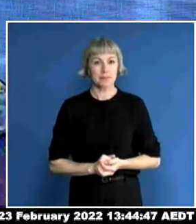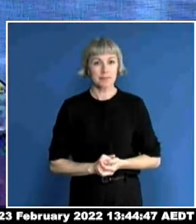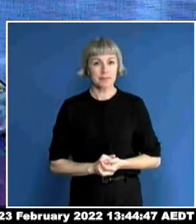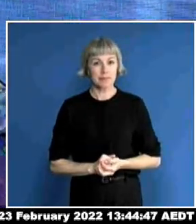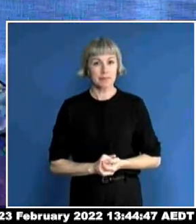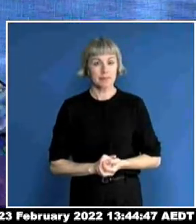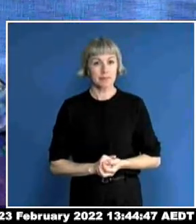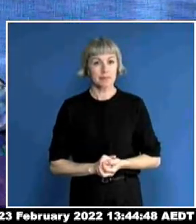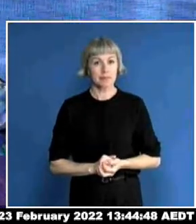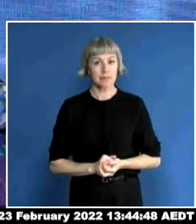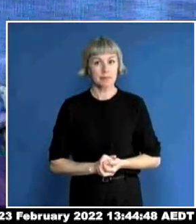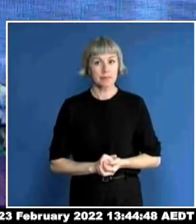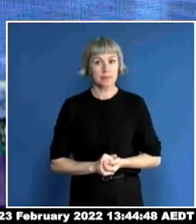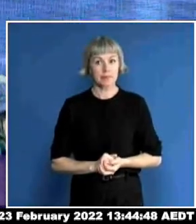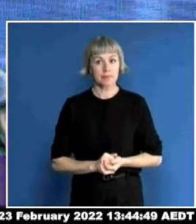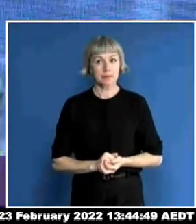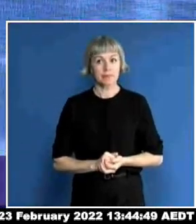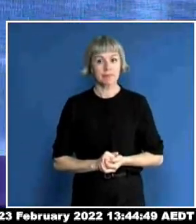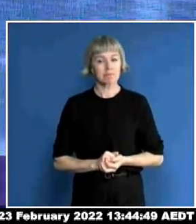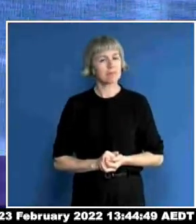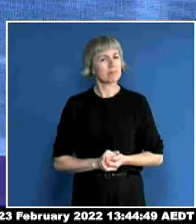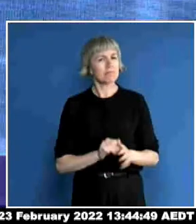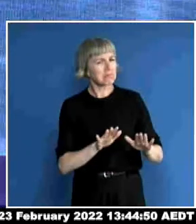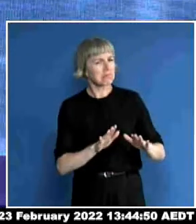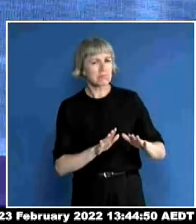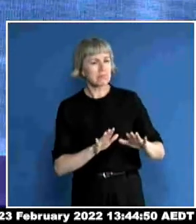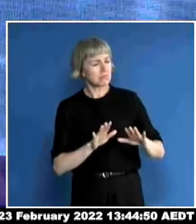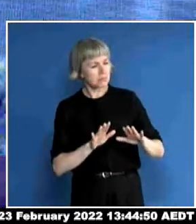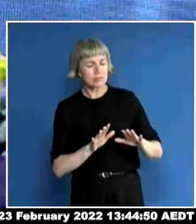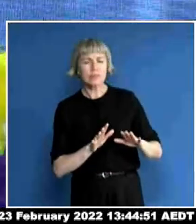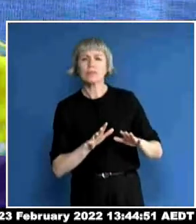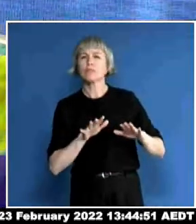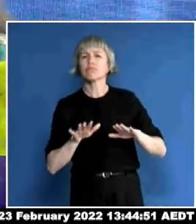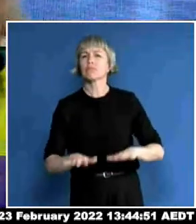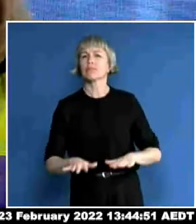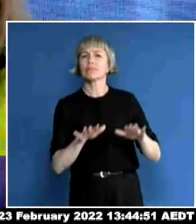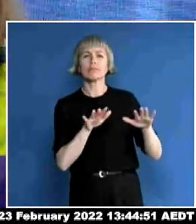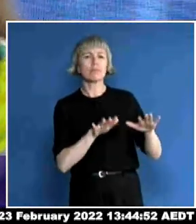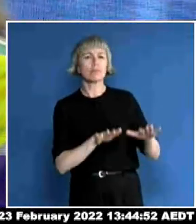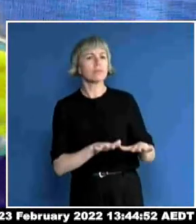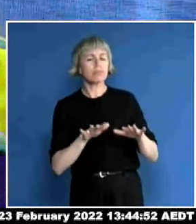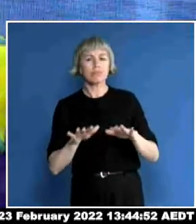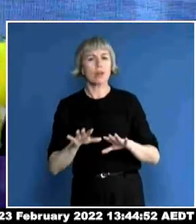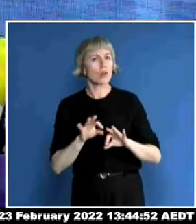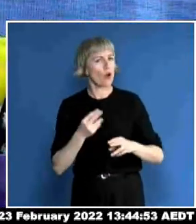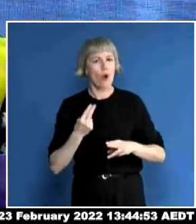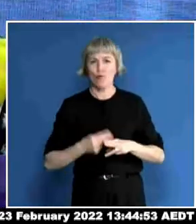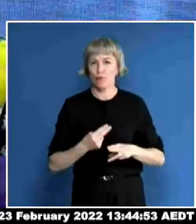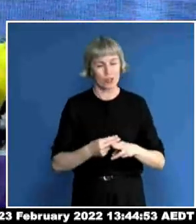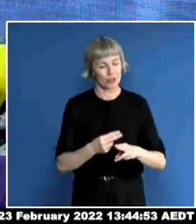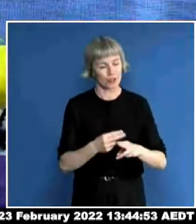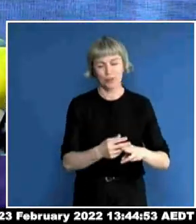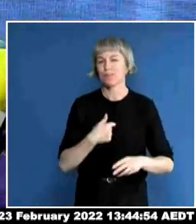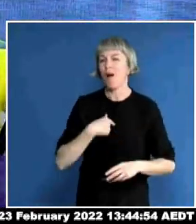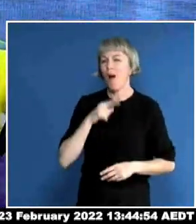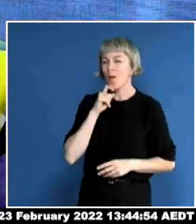time. Now, I want to ask you some questions about your work experience and to share with